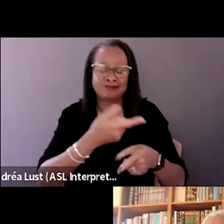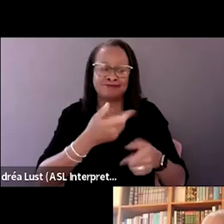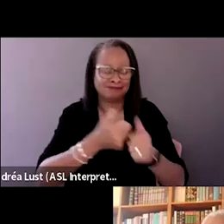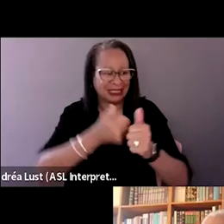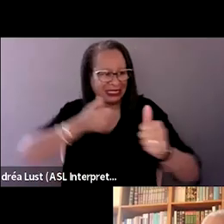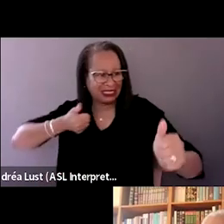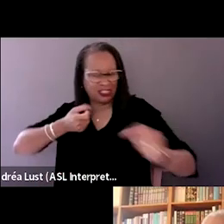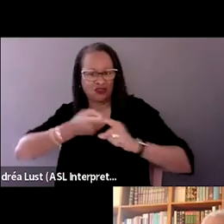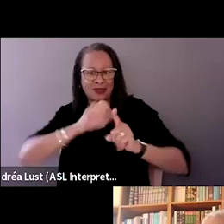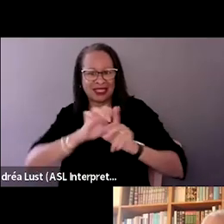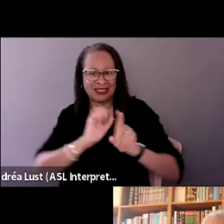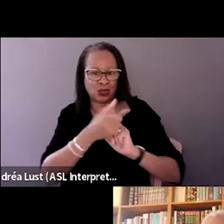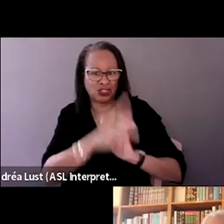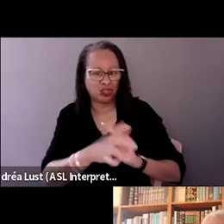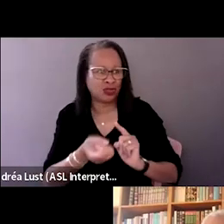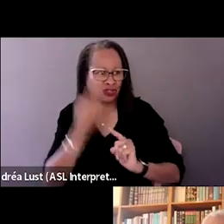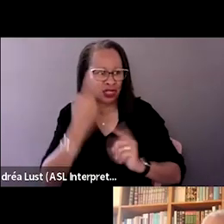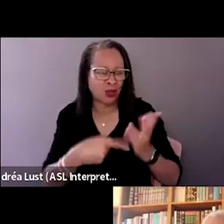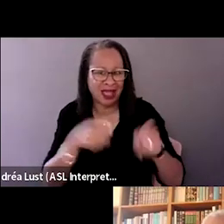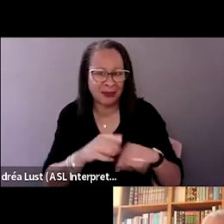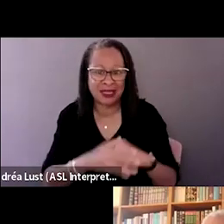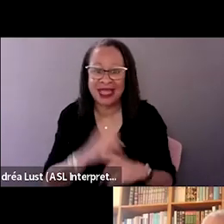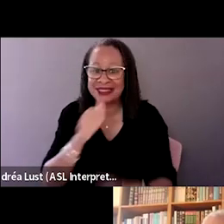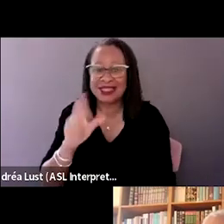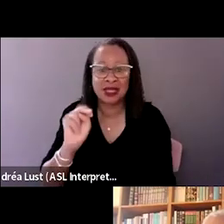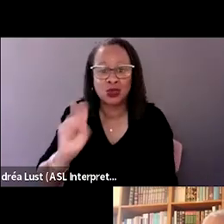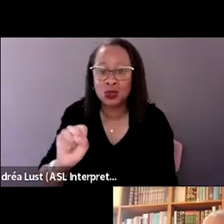what happened. If not it's news, it's not documentary.